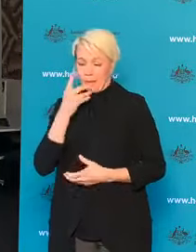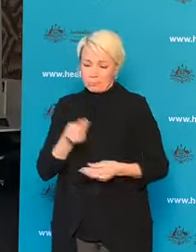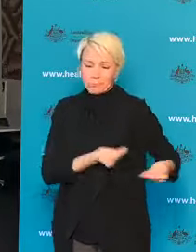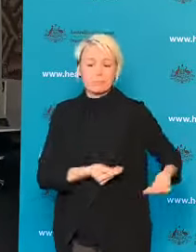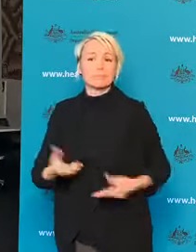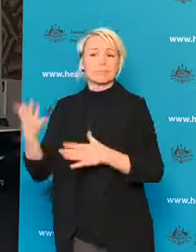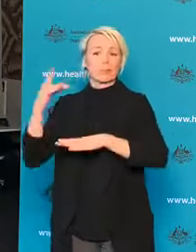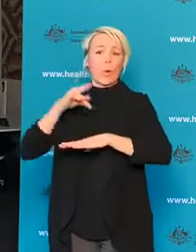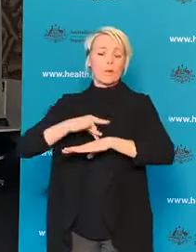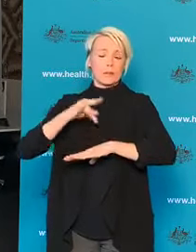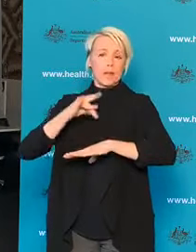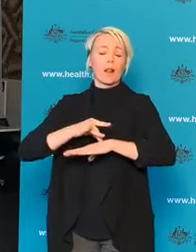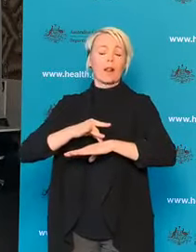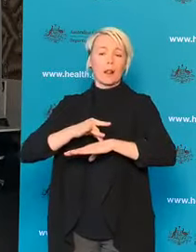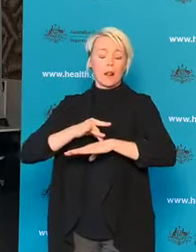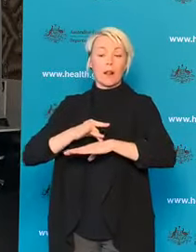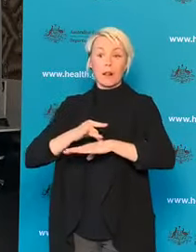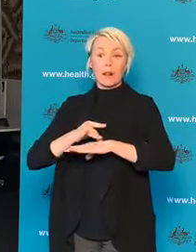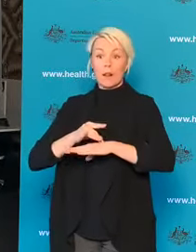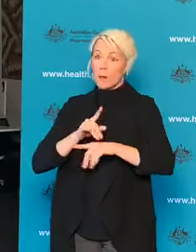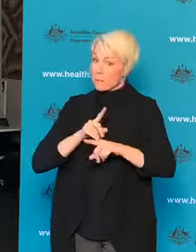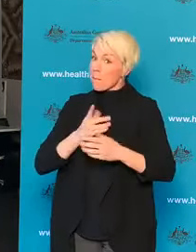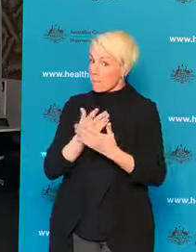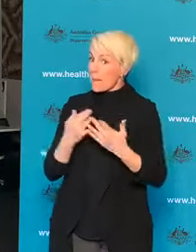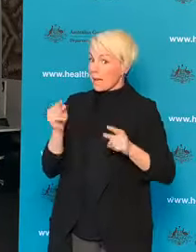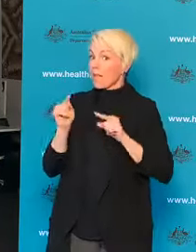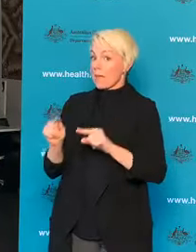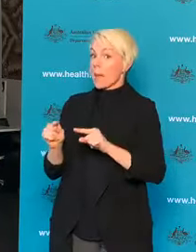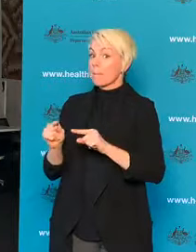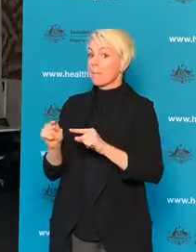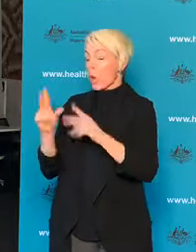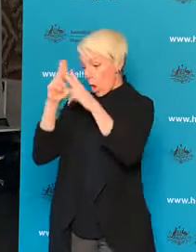been moved from residential aged care facilities to private and public